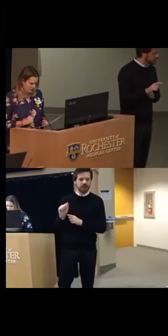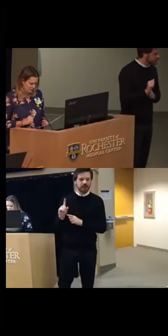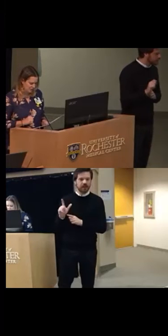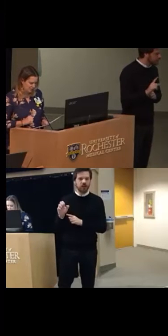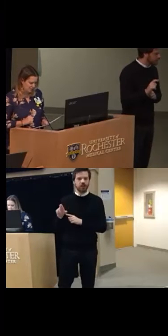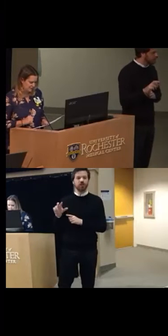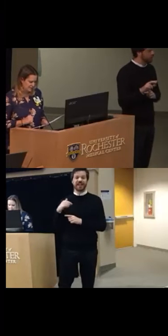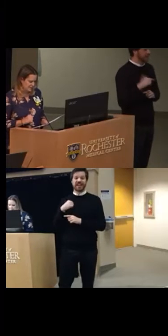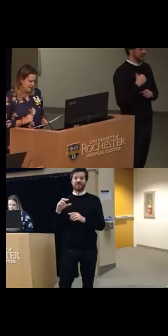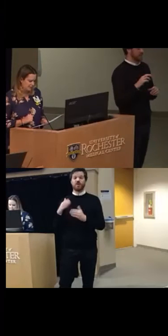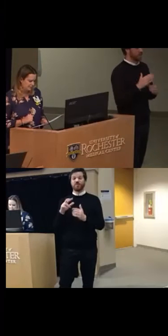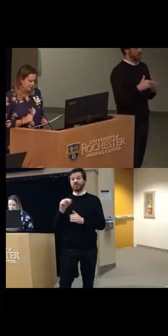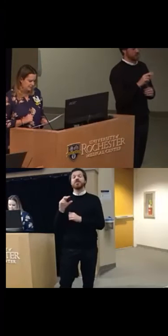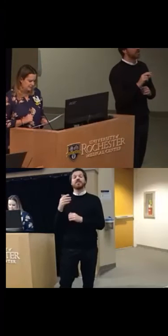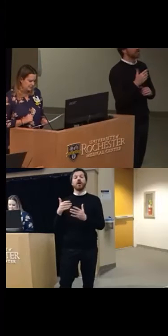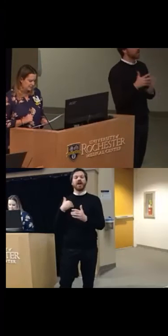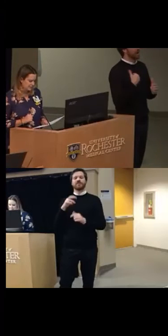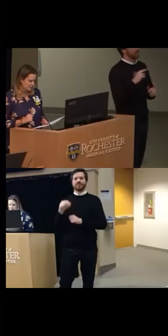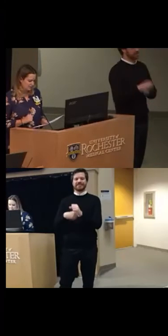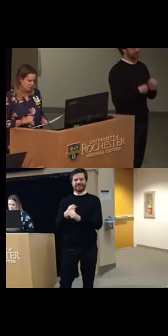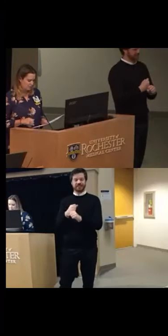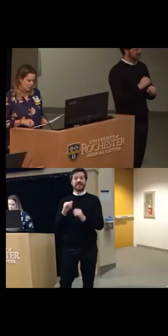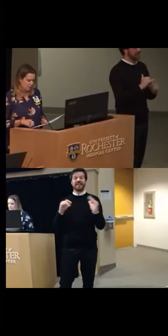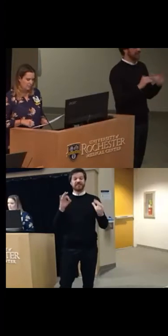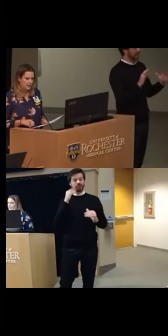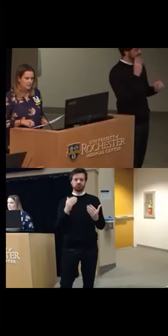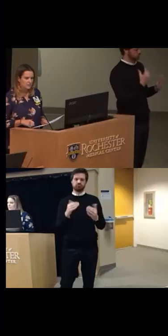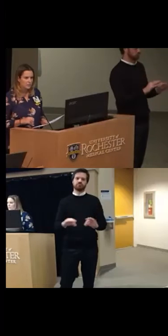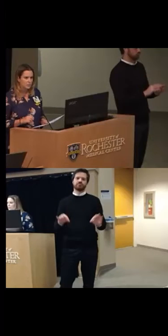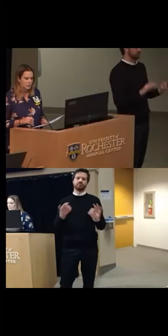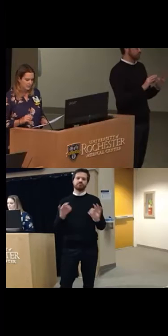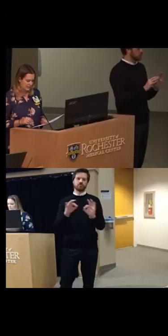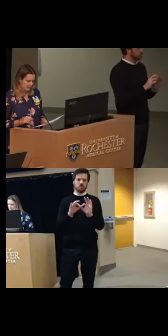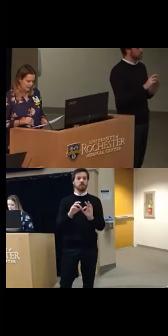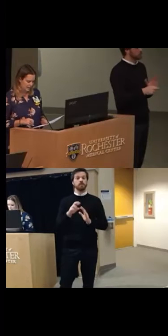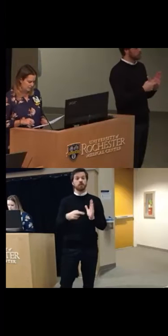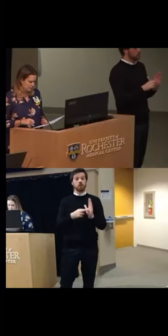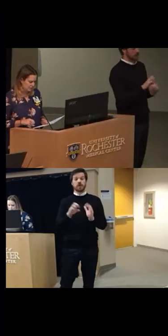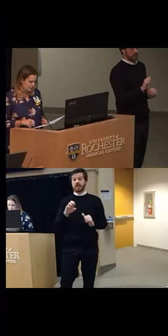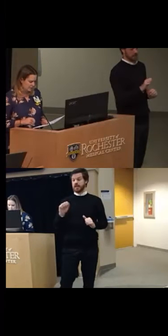worth of experience um this level of experience is important because the role of an EAP counselor